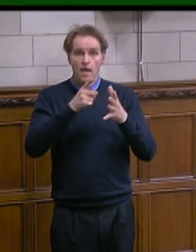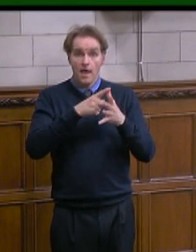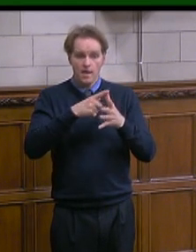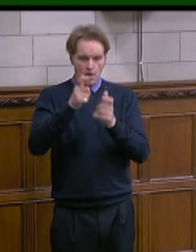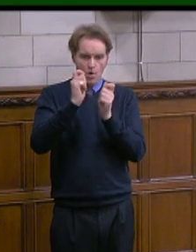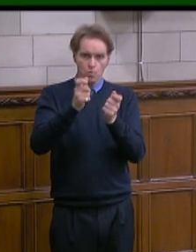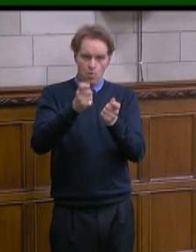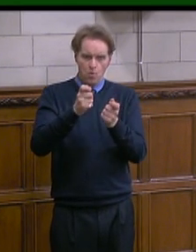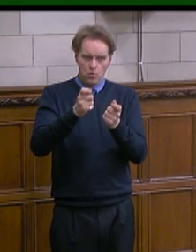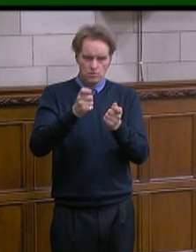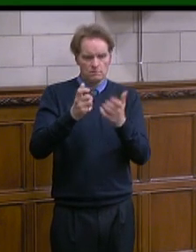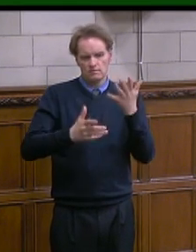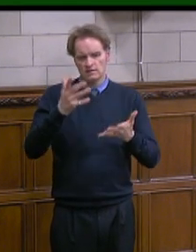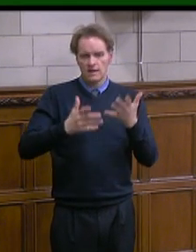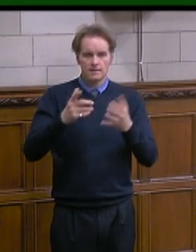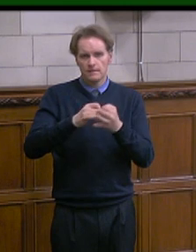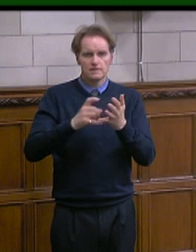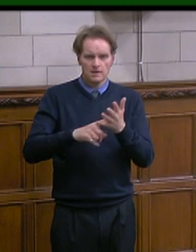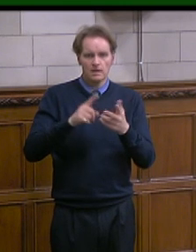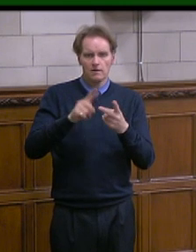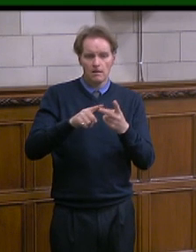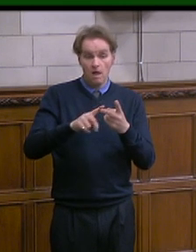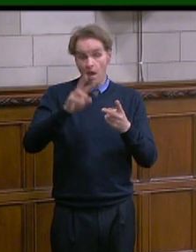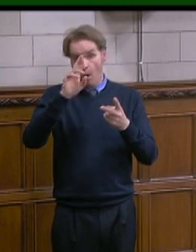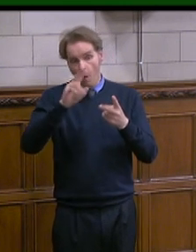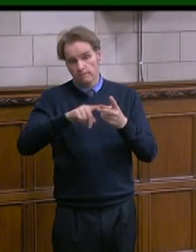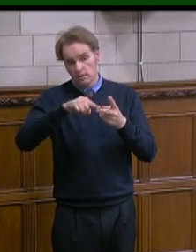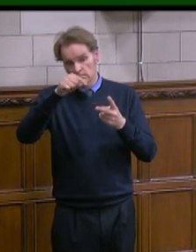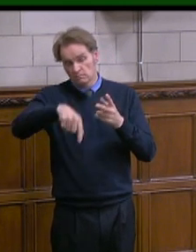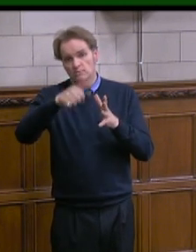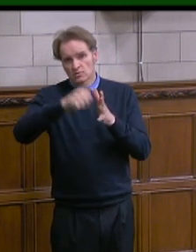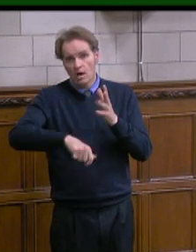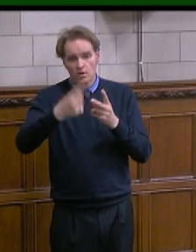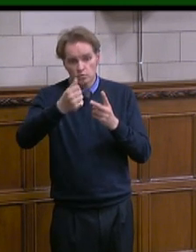Hopefully that will come into being shortly, with, as I have said, the GCSE to follow.